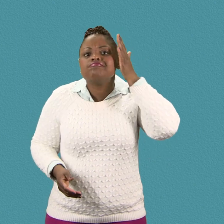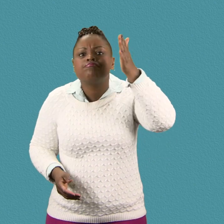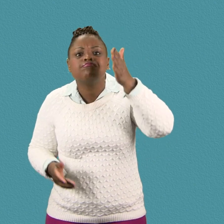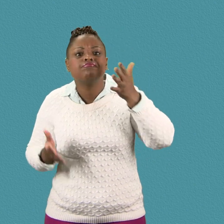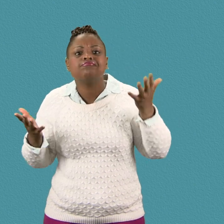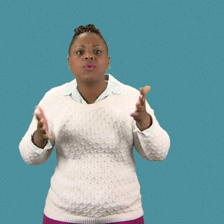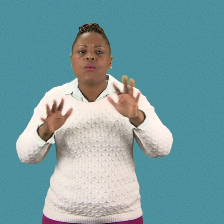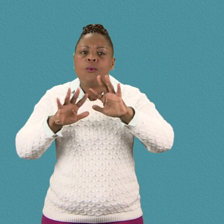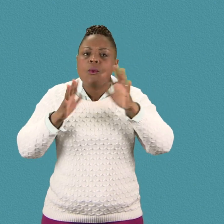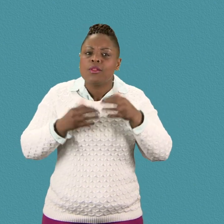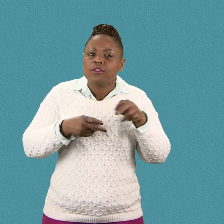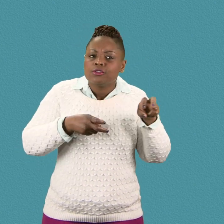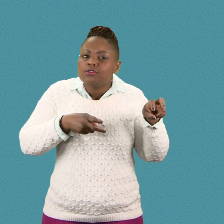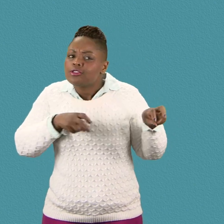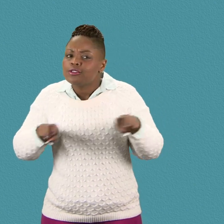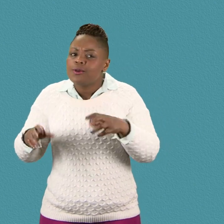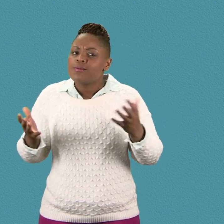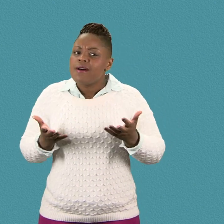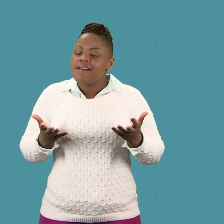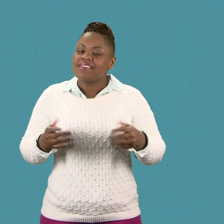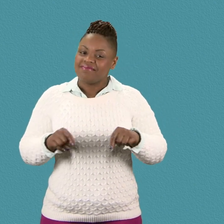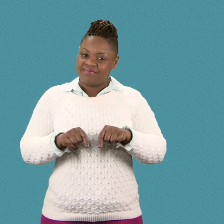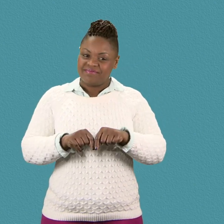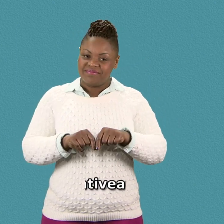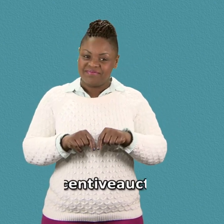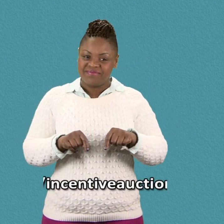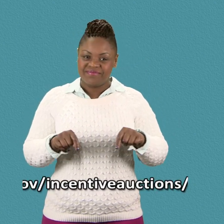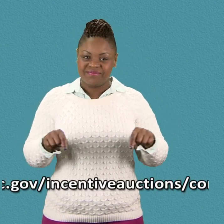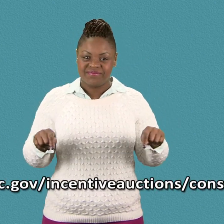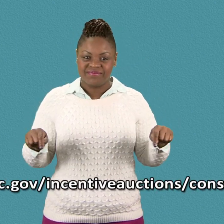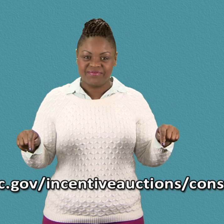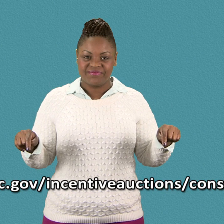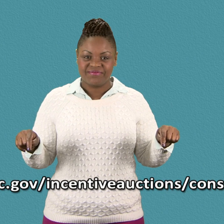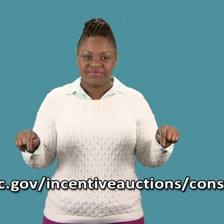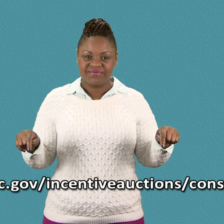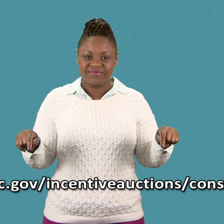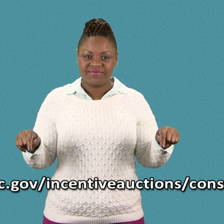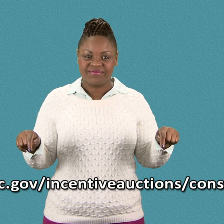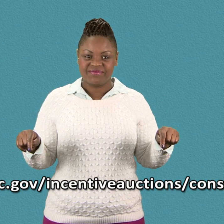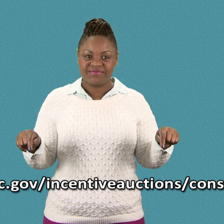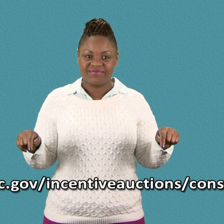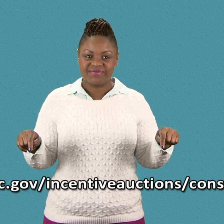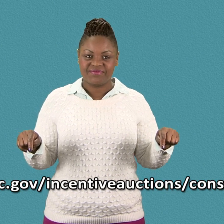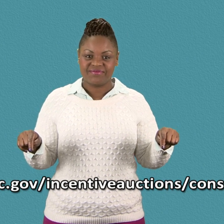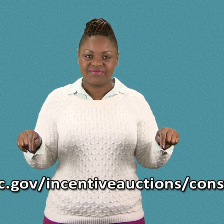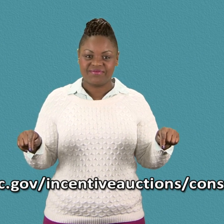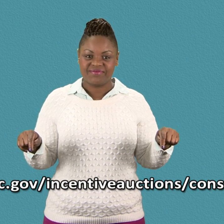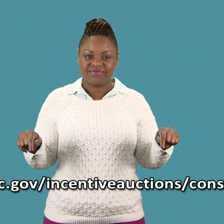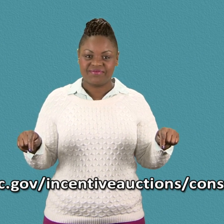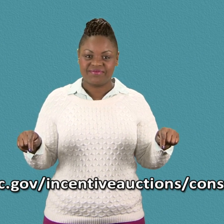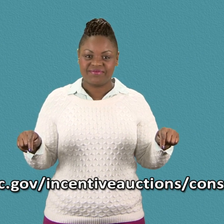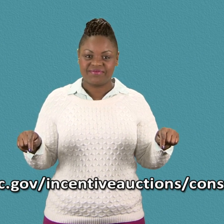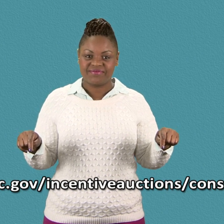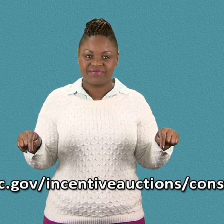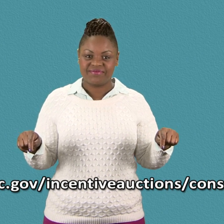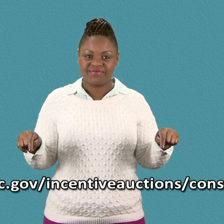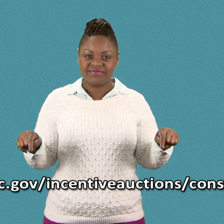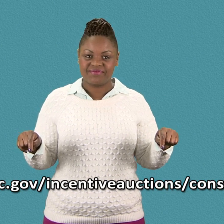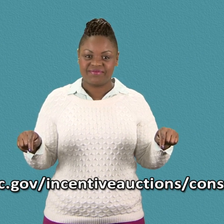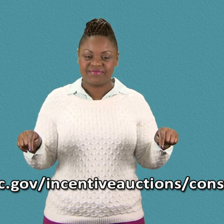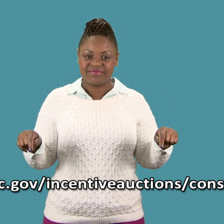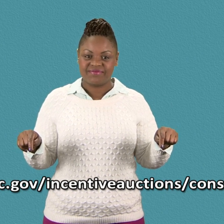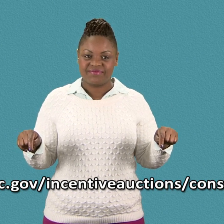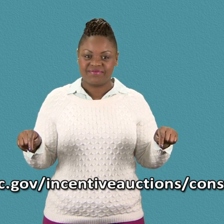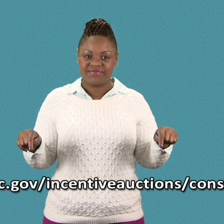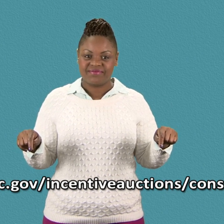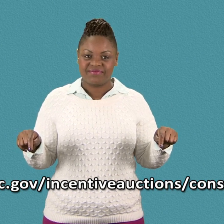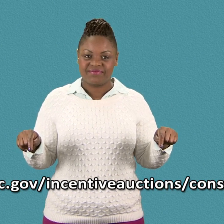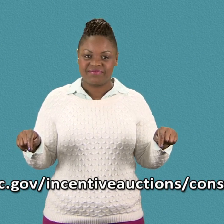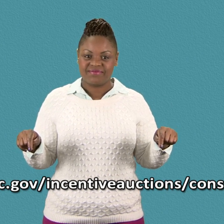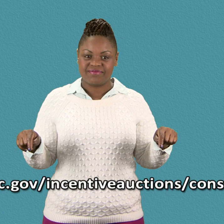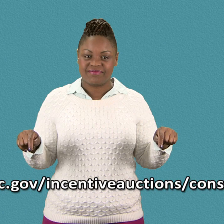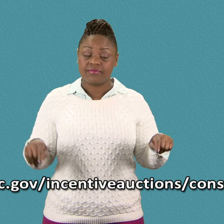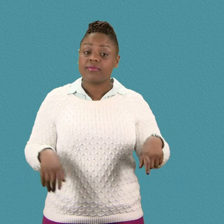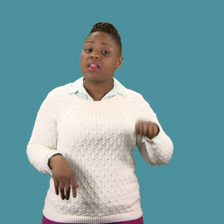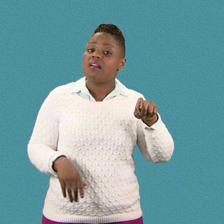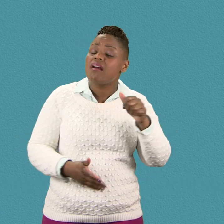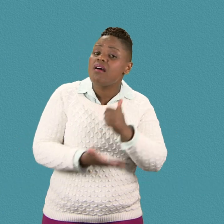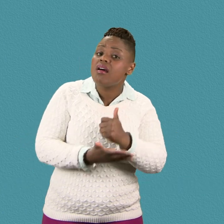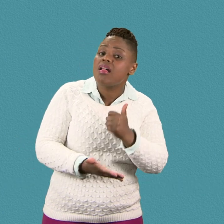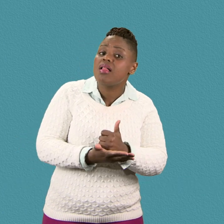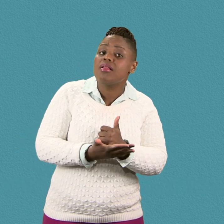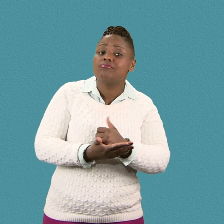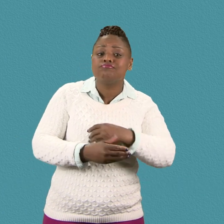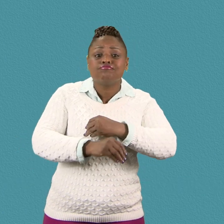You can also stay on top of the latest information about the transition at www.fcc.gov/incentiveauctions/consumers.